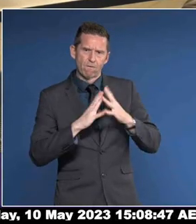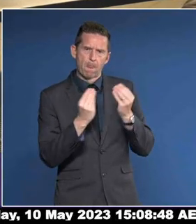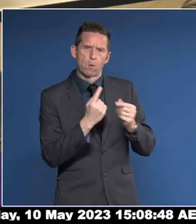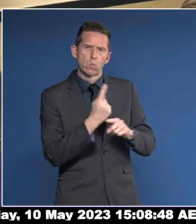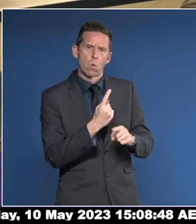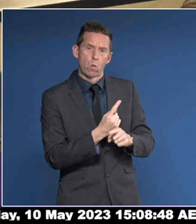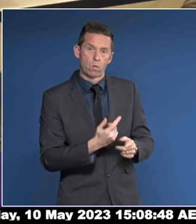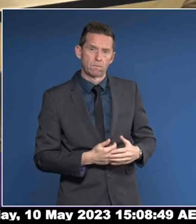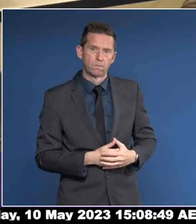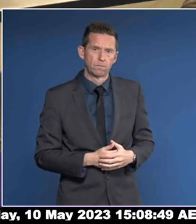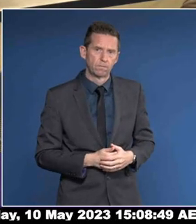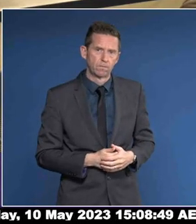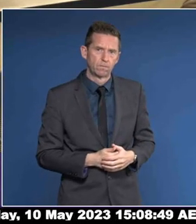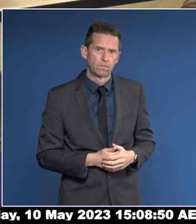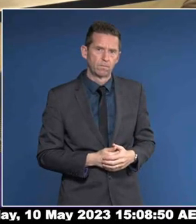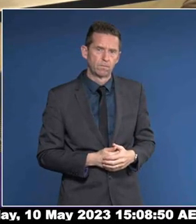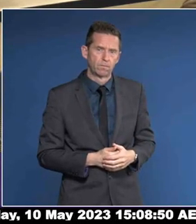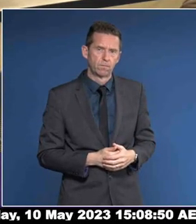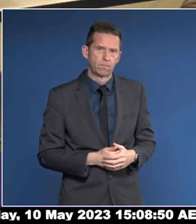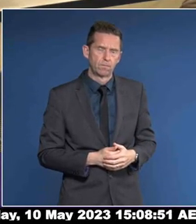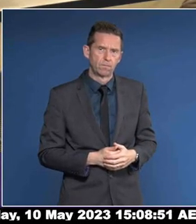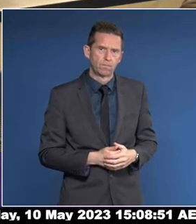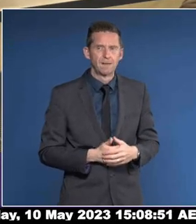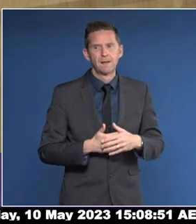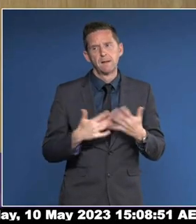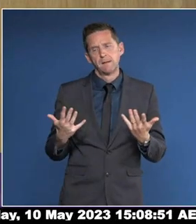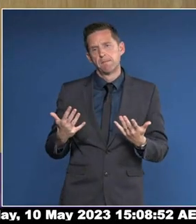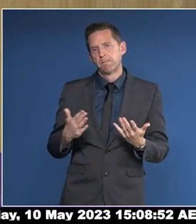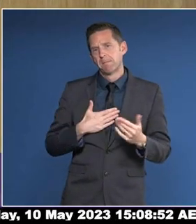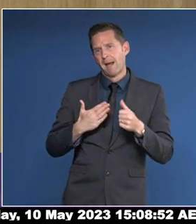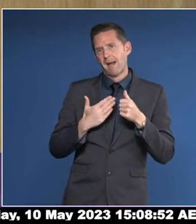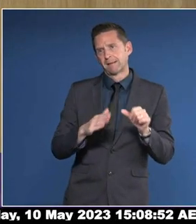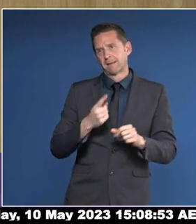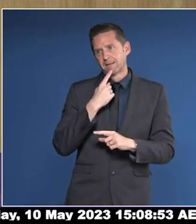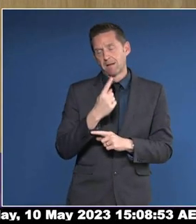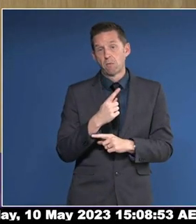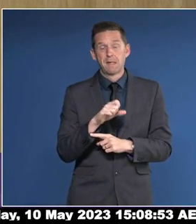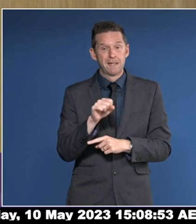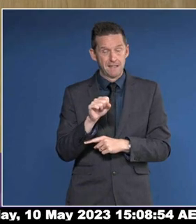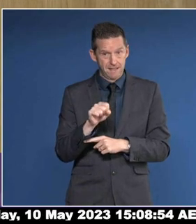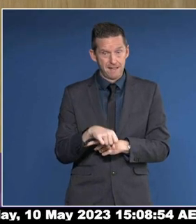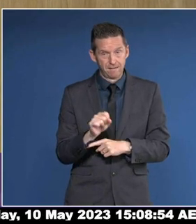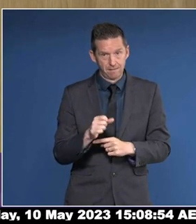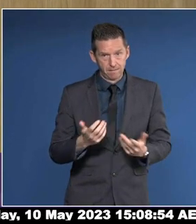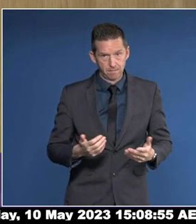I would respond to that by saying yes, simply, and it would be a welcomed